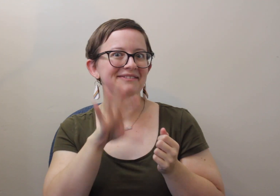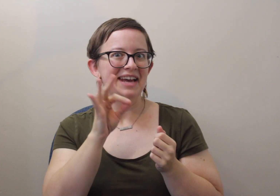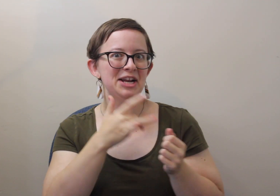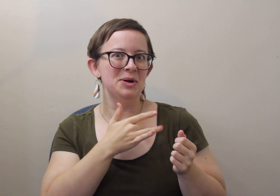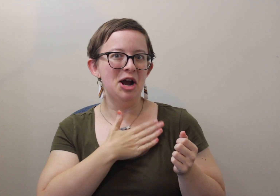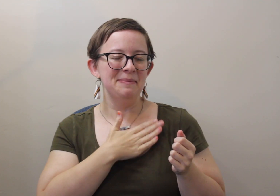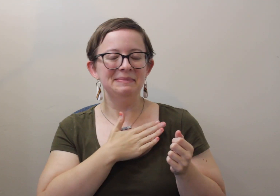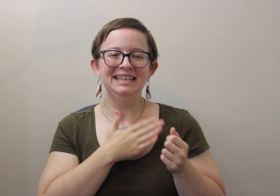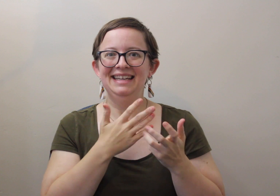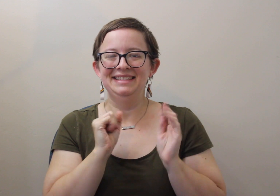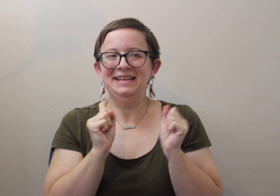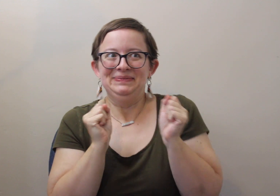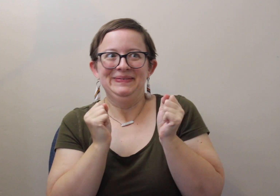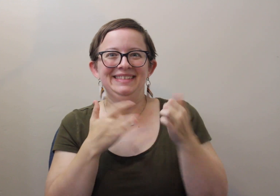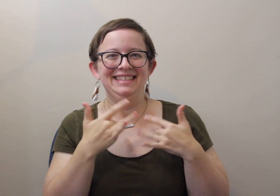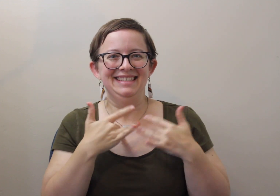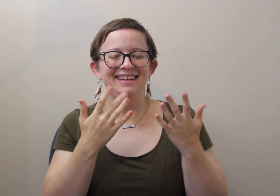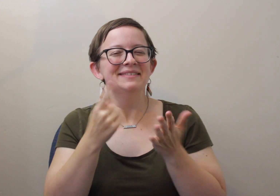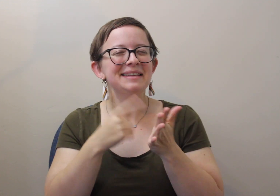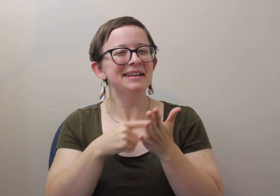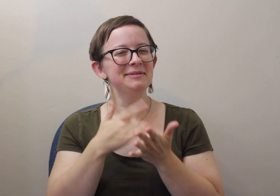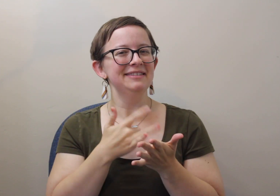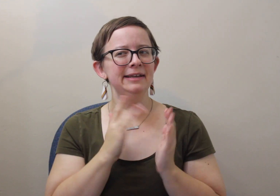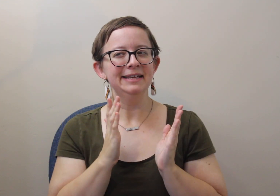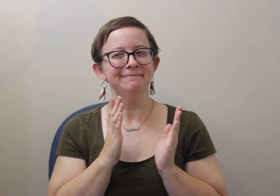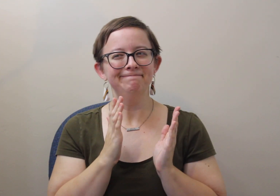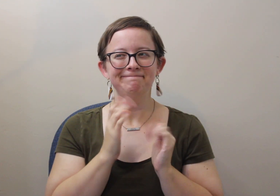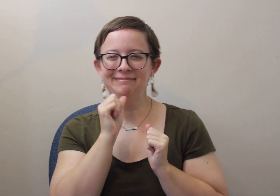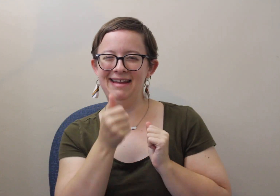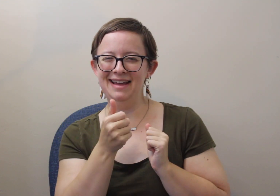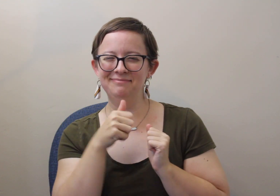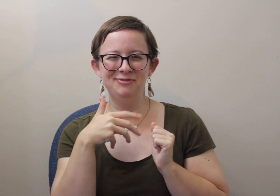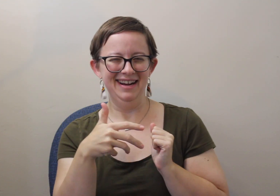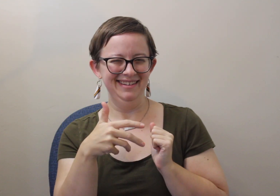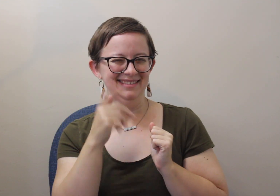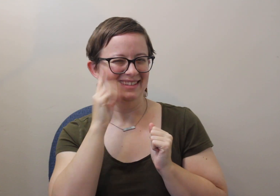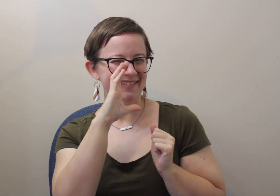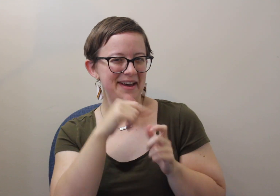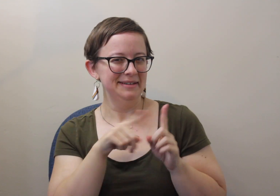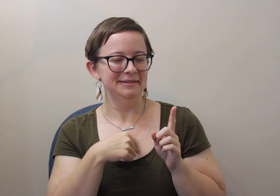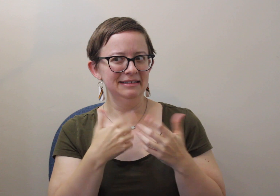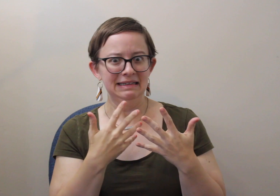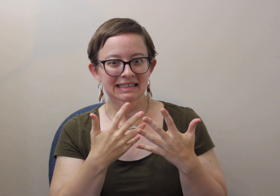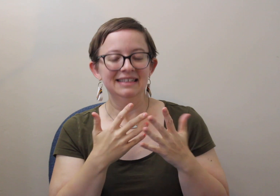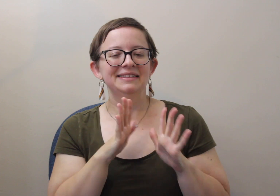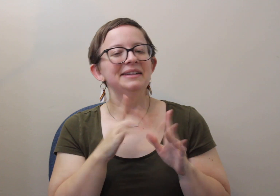So every time I find a little baby's heartbeat... oh my god so exciting... I don't know sometimes you just feel not pregnant I guess.